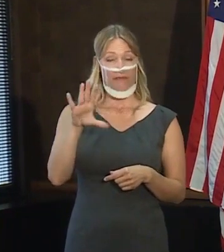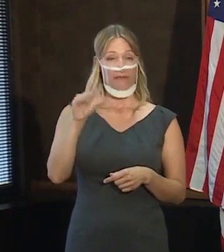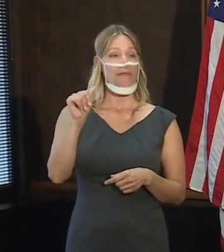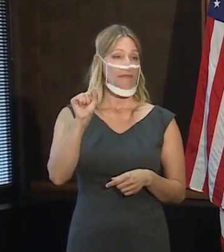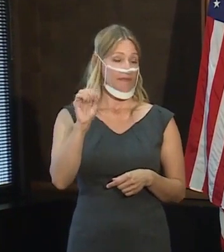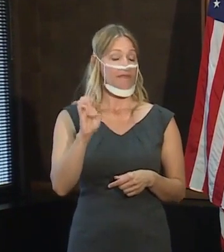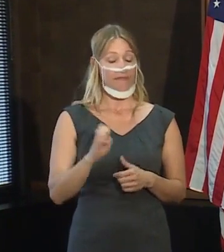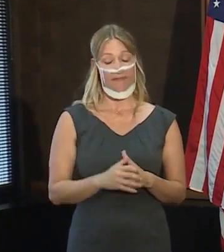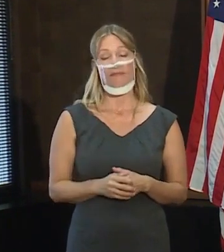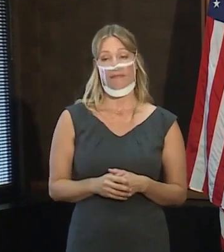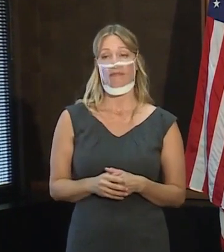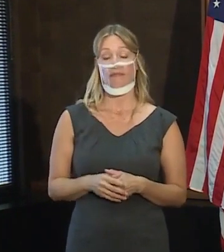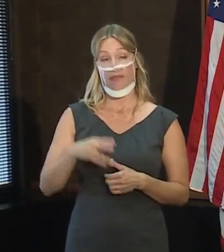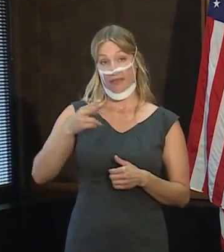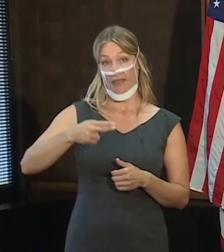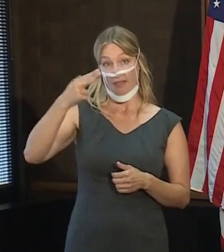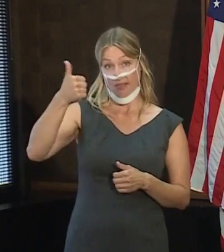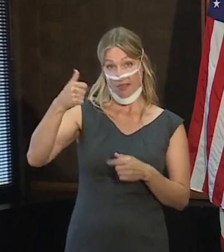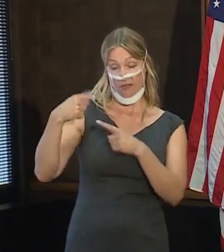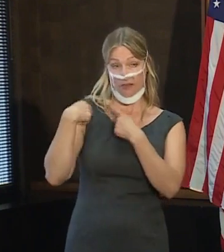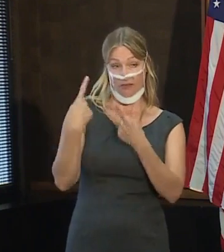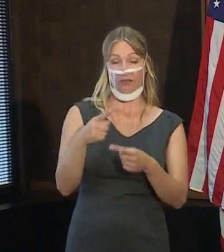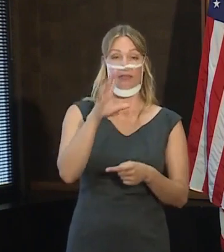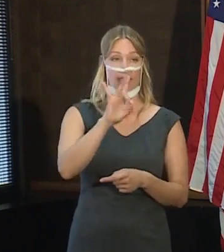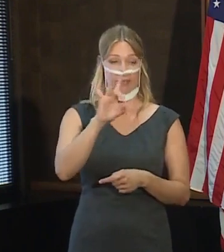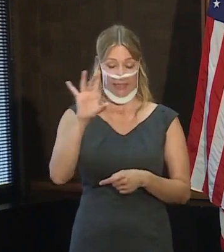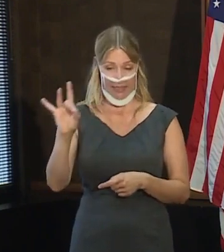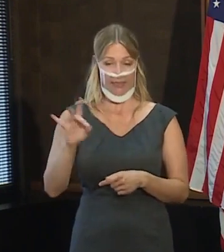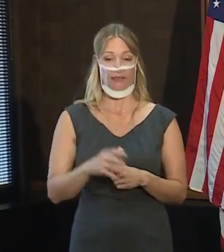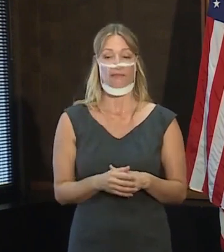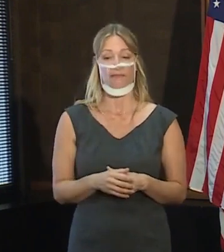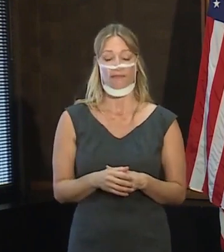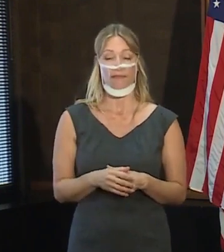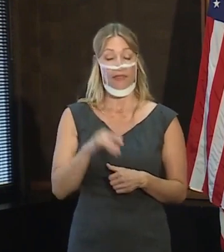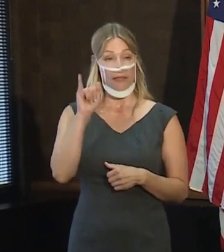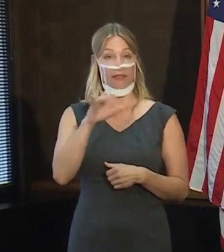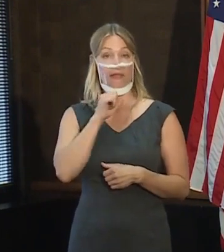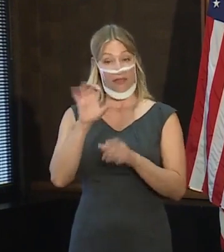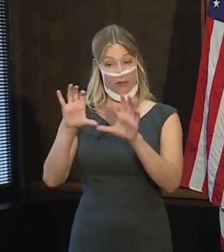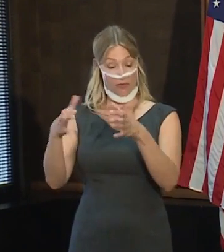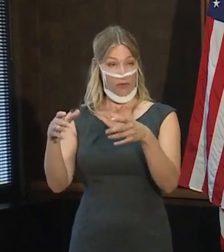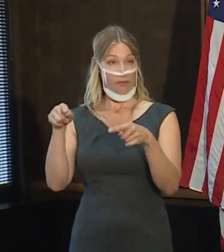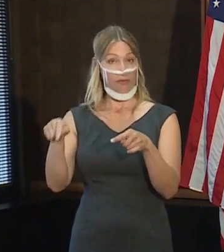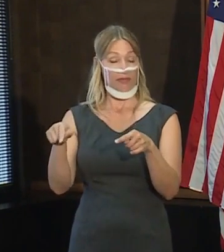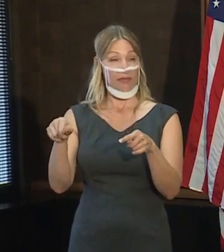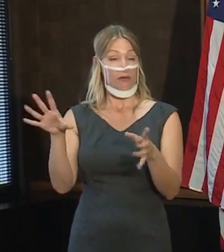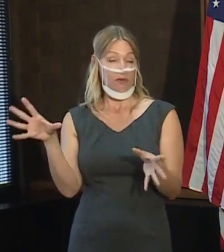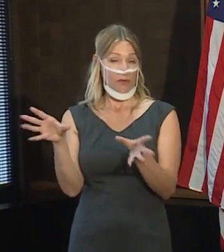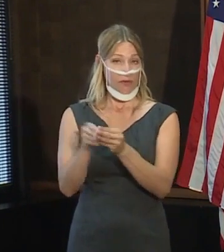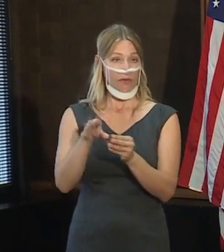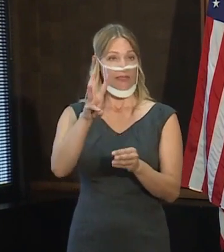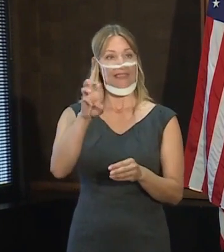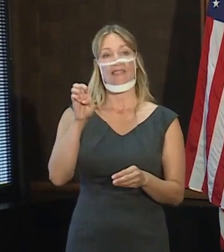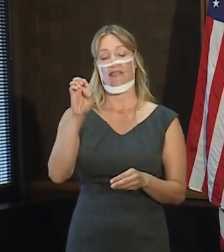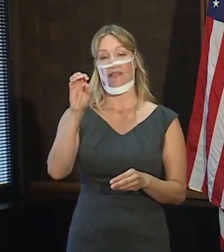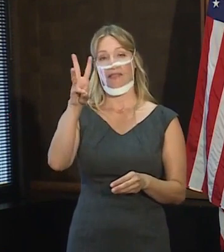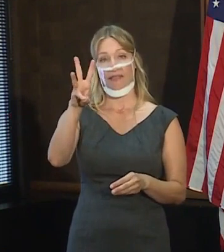UNDER 10 20 IN THE THAT AGE RANGE 15 TO 19 LITTLE BIT HIGHER AGAIN 55 CASES LAST WEEK.